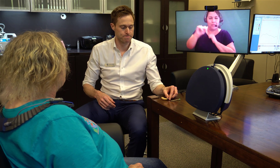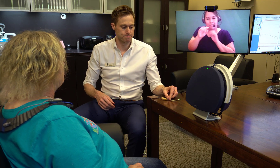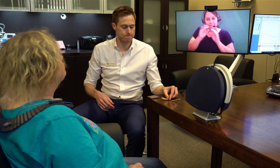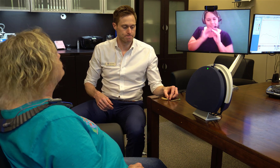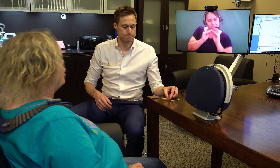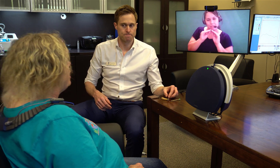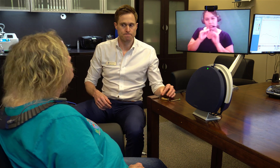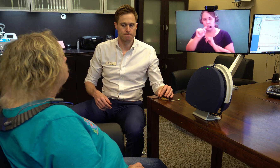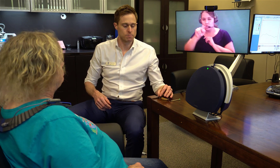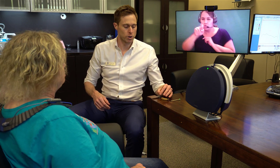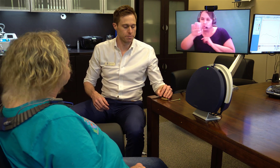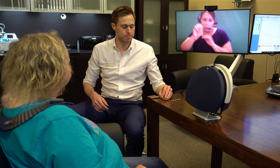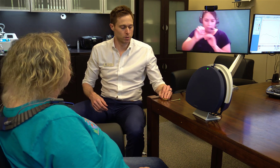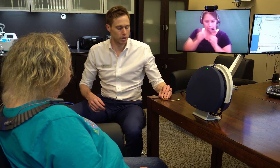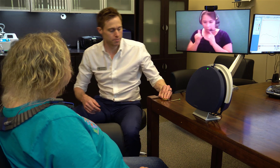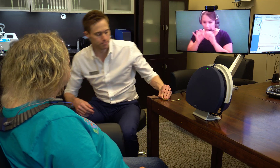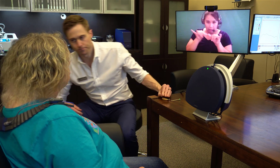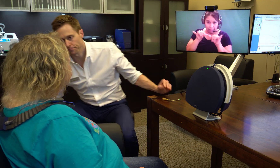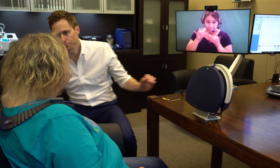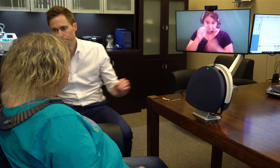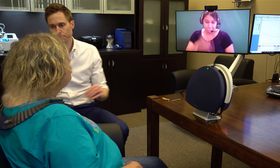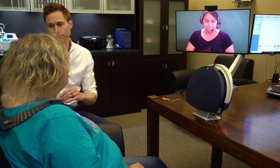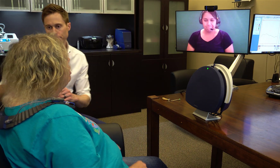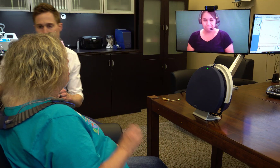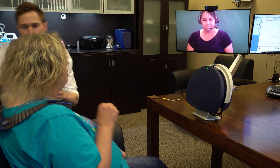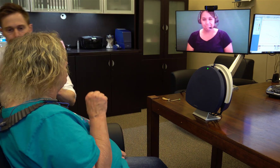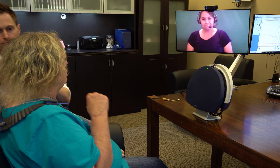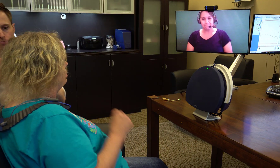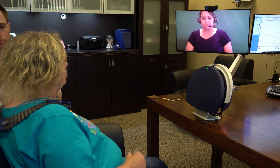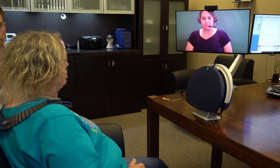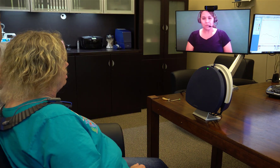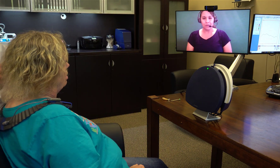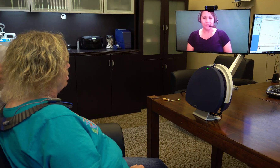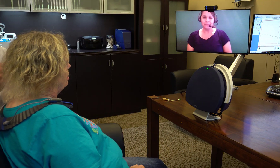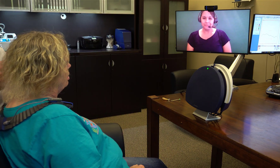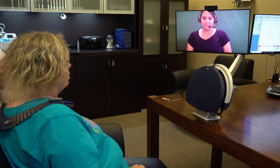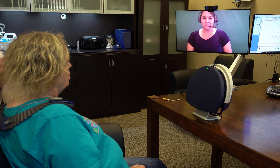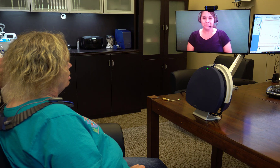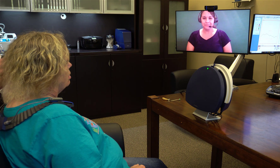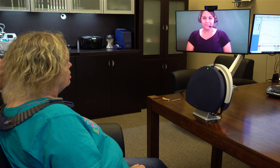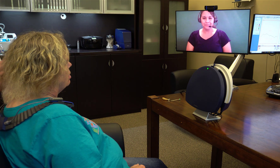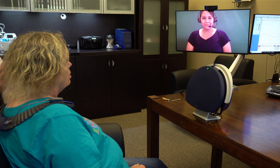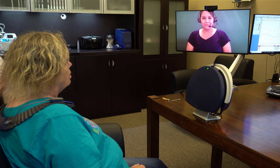who is using ASL to communicate what I am saying. If a patient isn't able to verbally communicate with me,